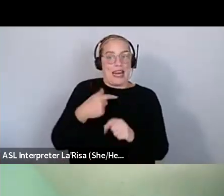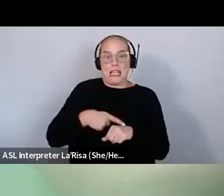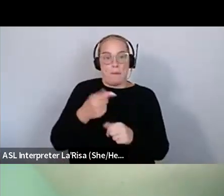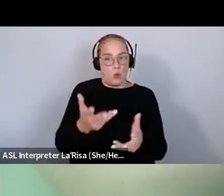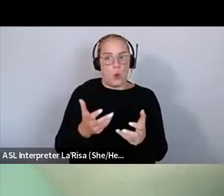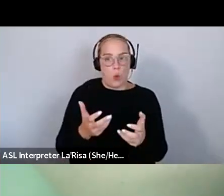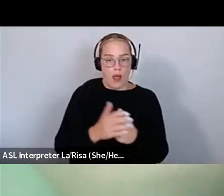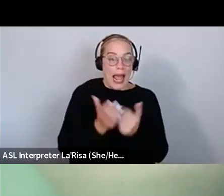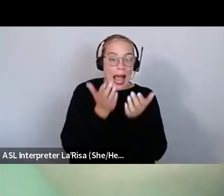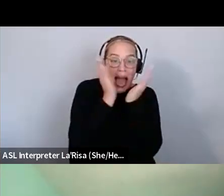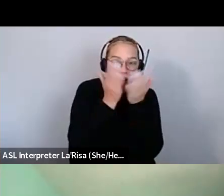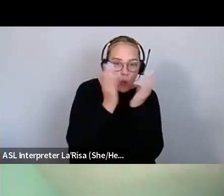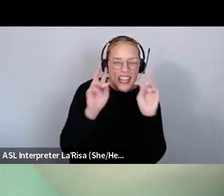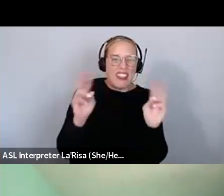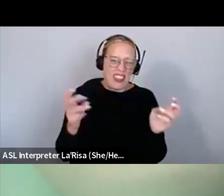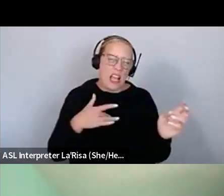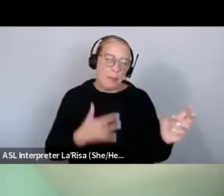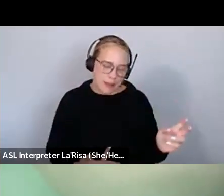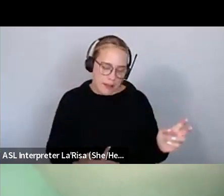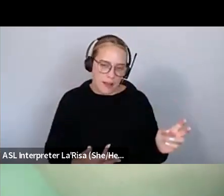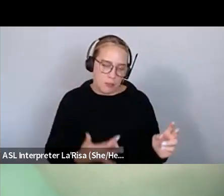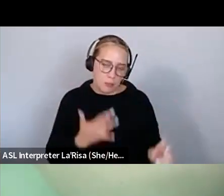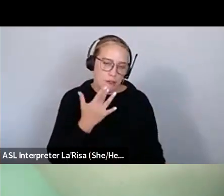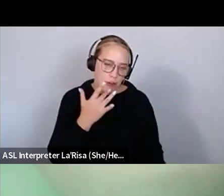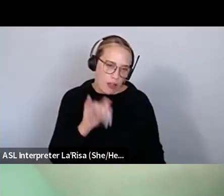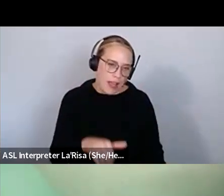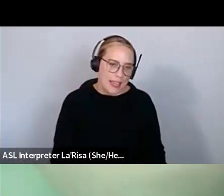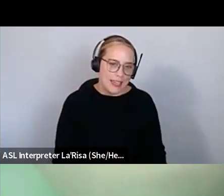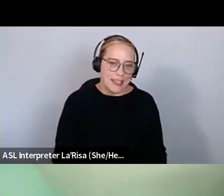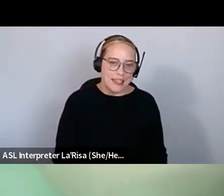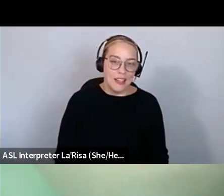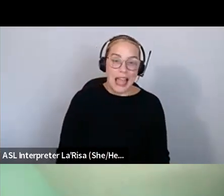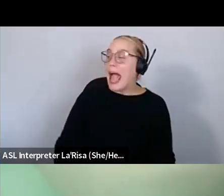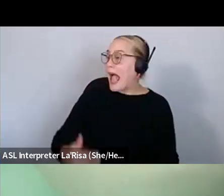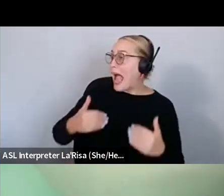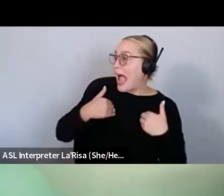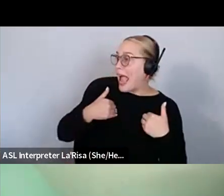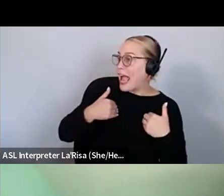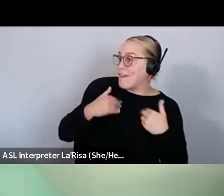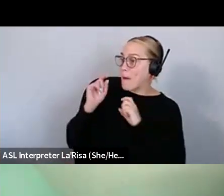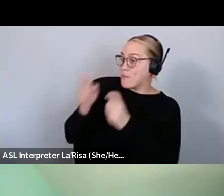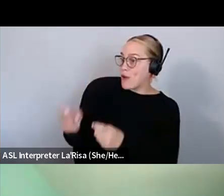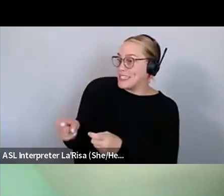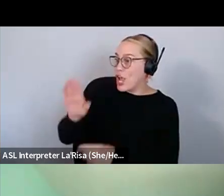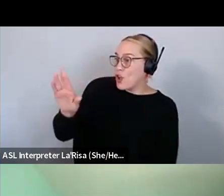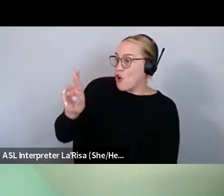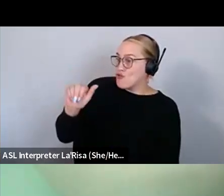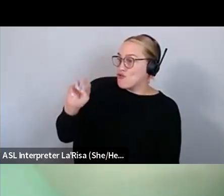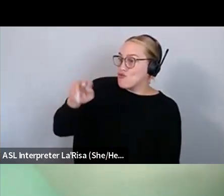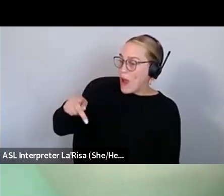want to reach out, I'm sure she would be happy to do that. And you can send me presence anytime you want as well.